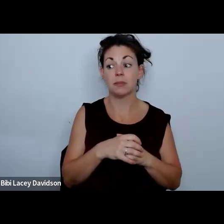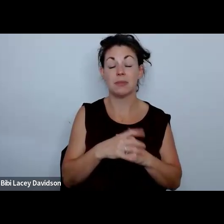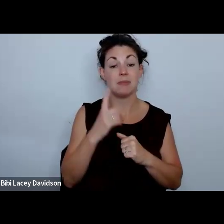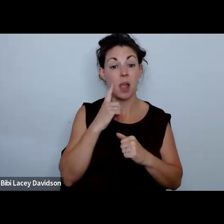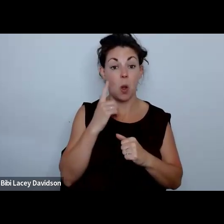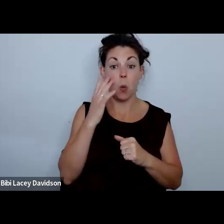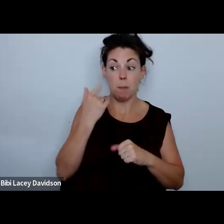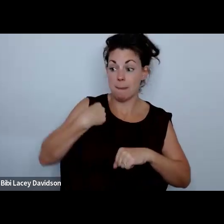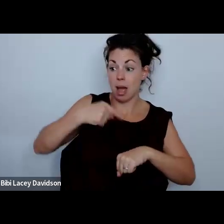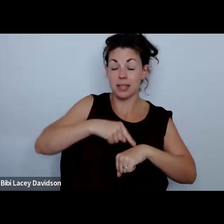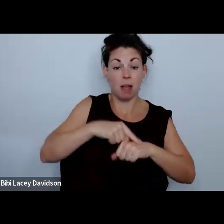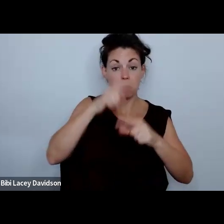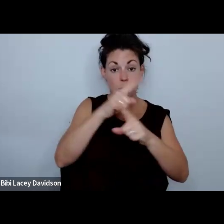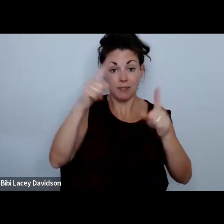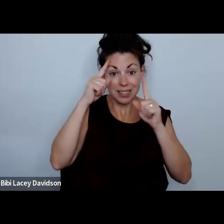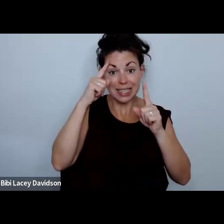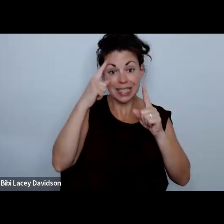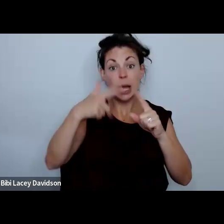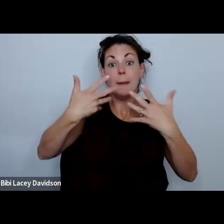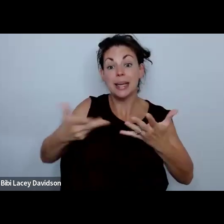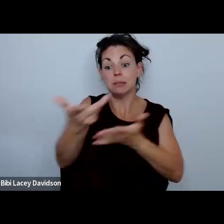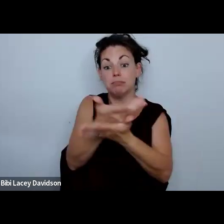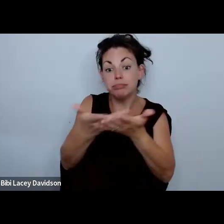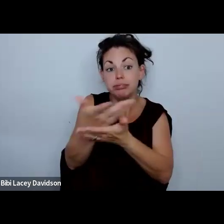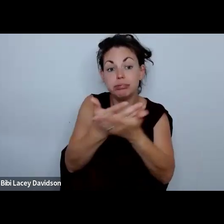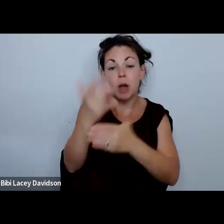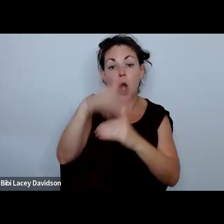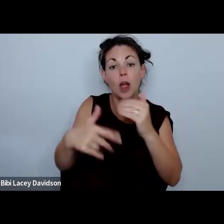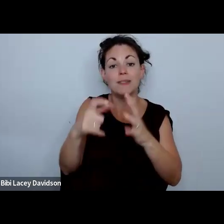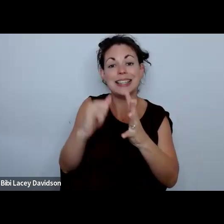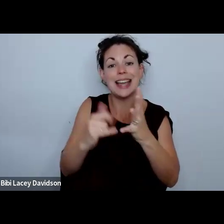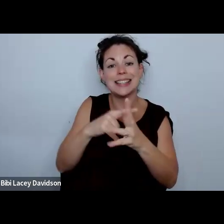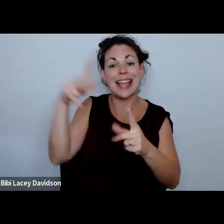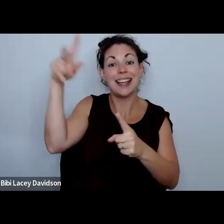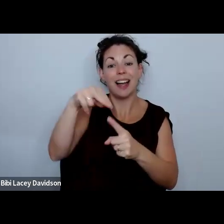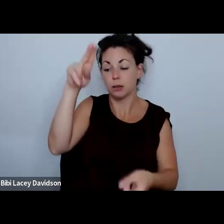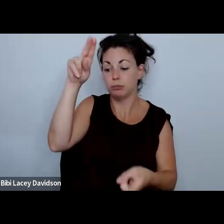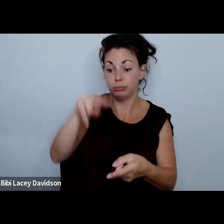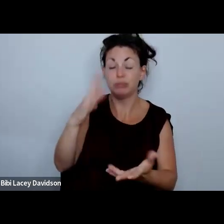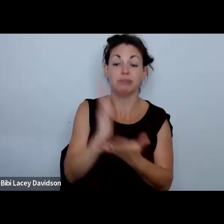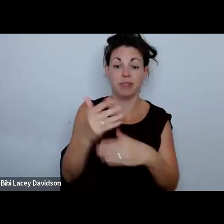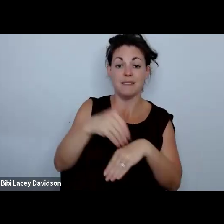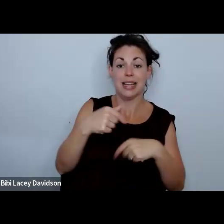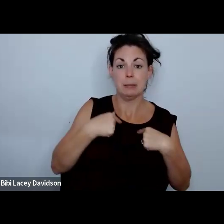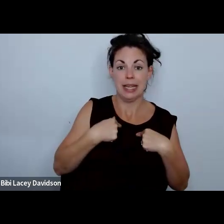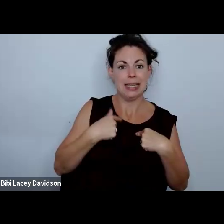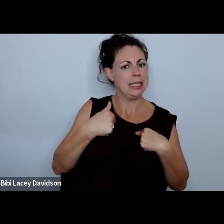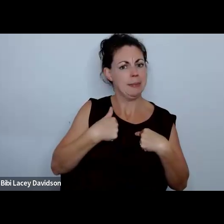analyzing arguments and thinking about the sort of clearest way to express ideas and so on.